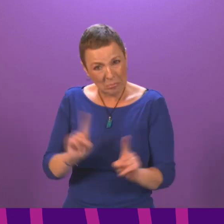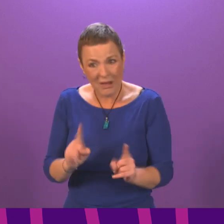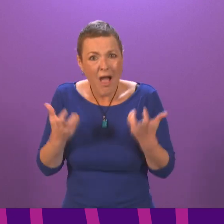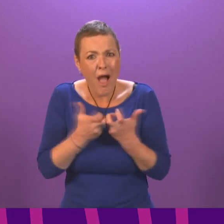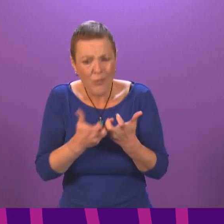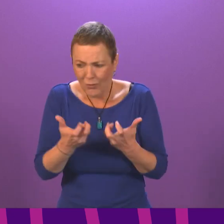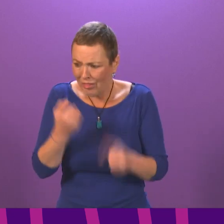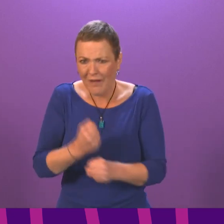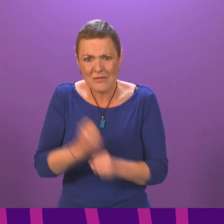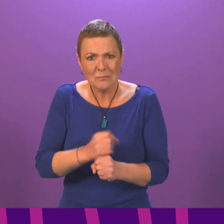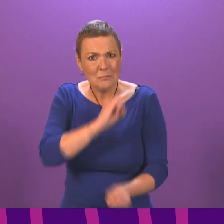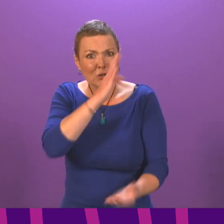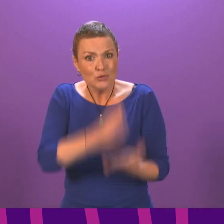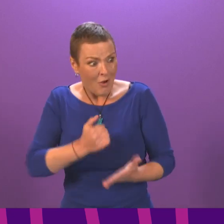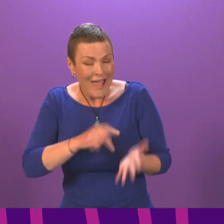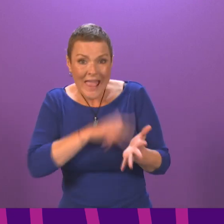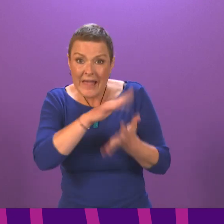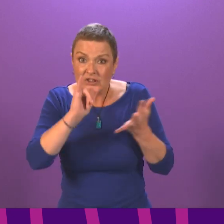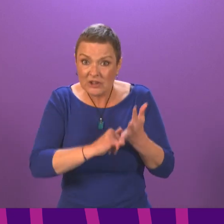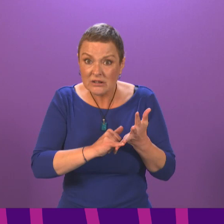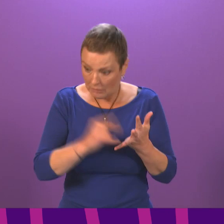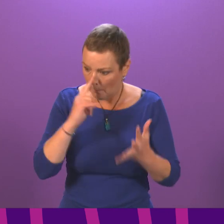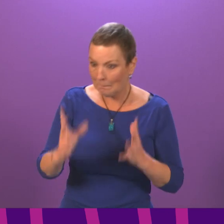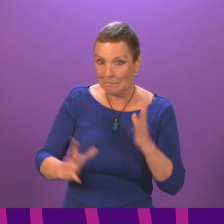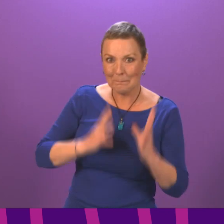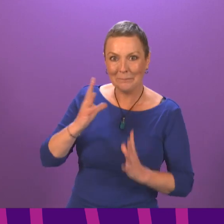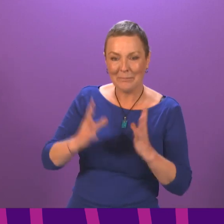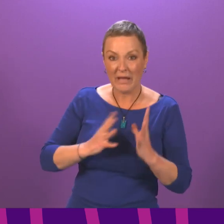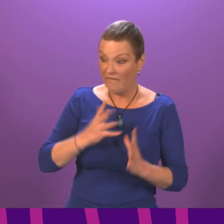will the Government ensure that our national health service is prepared for the third wave